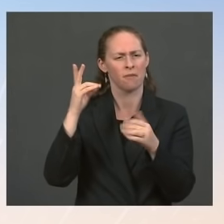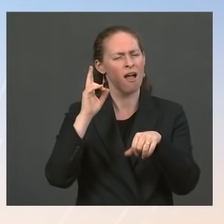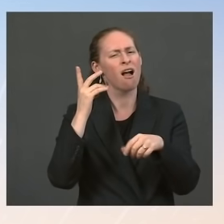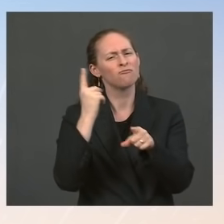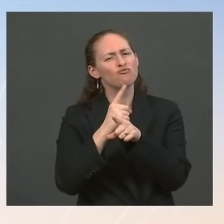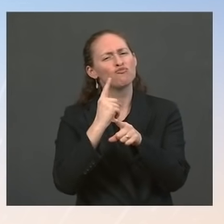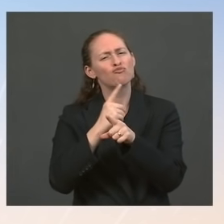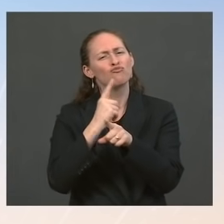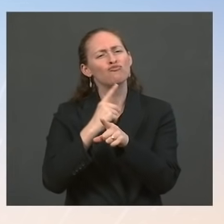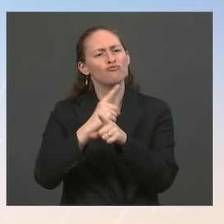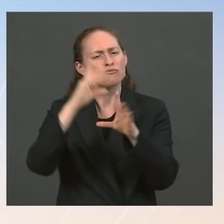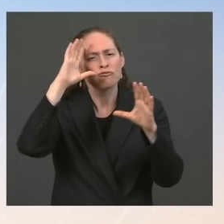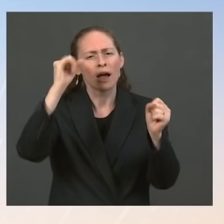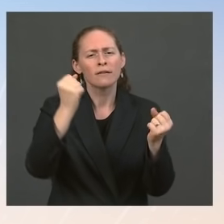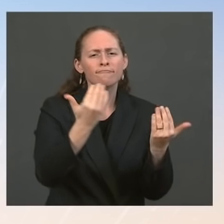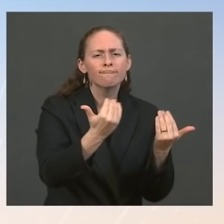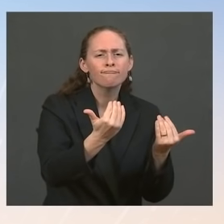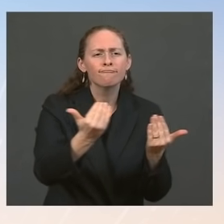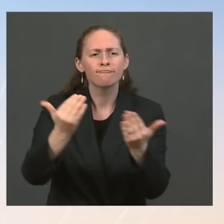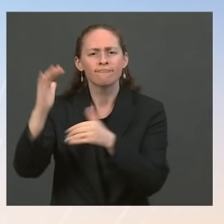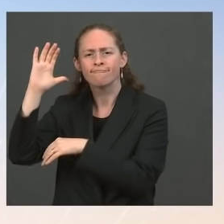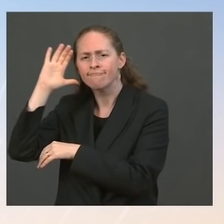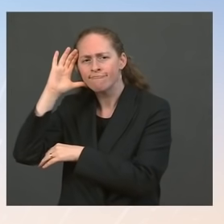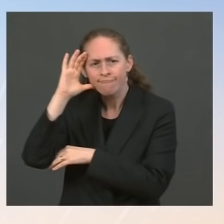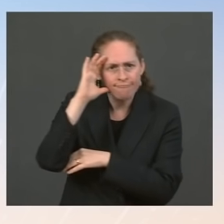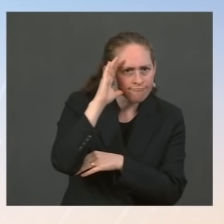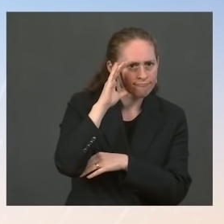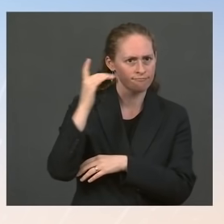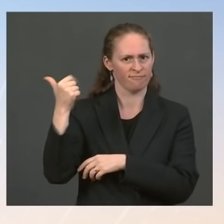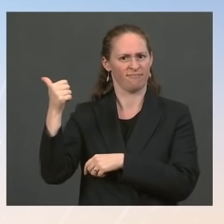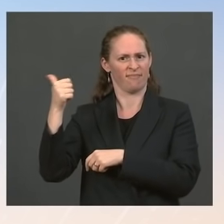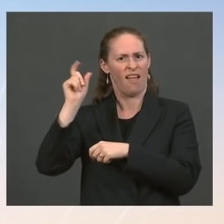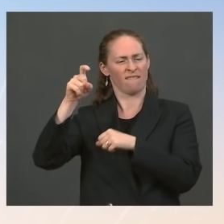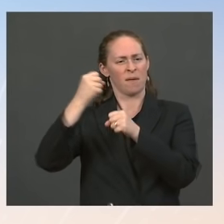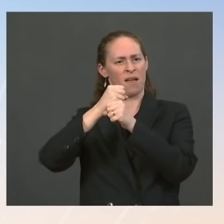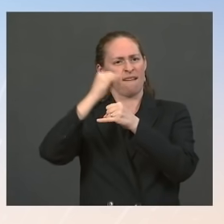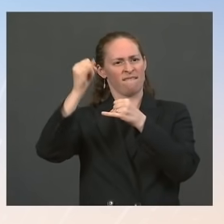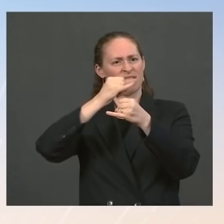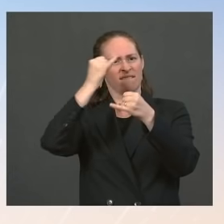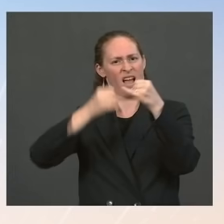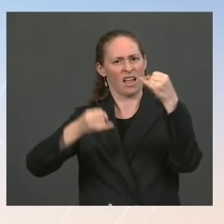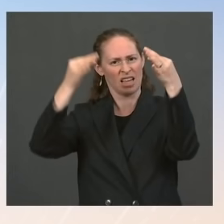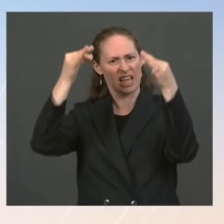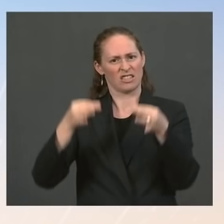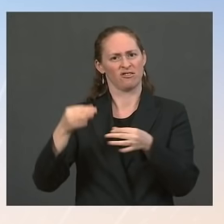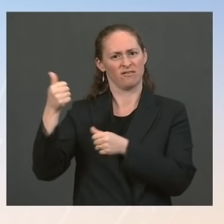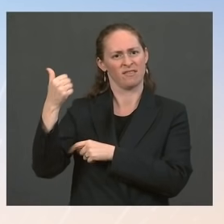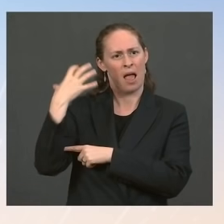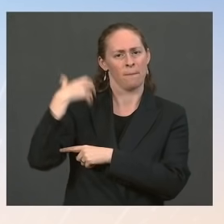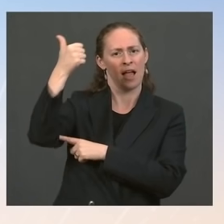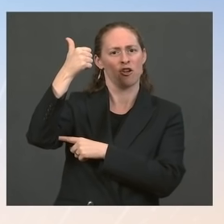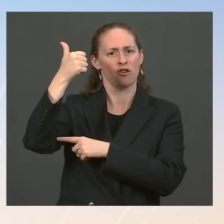He, ultimately, had to make the decision as the Commander-in-Chief about what is in our national interest. You also heard Secretary Austin